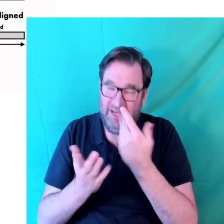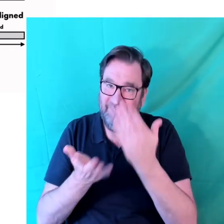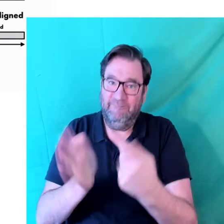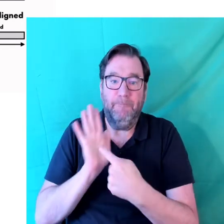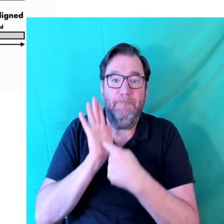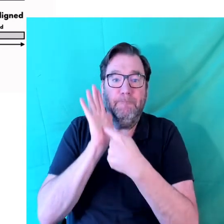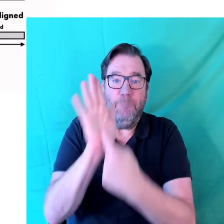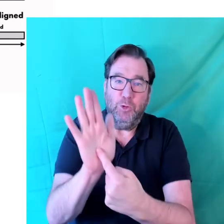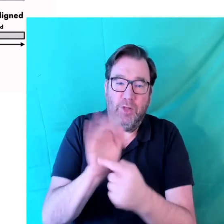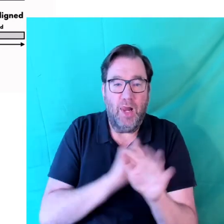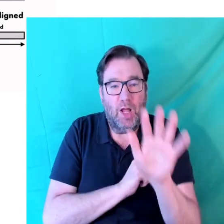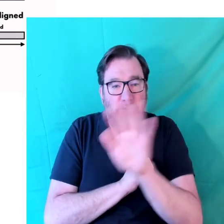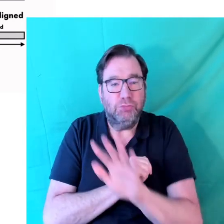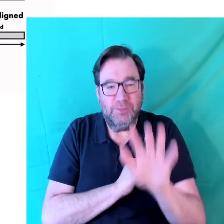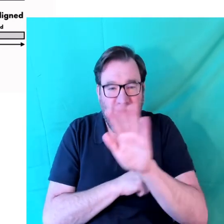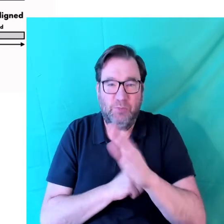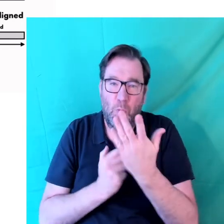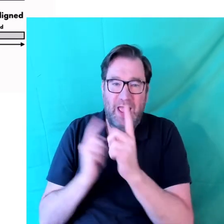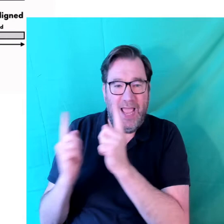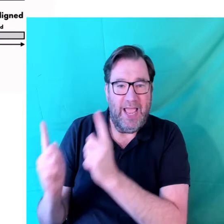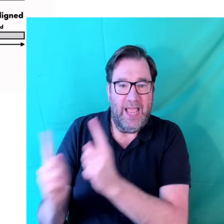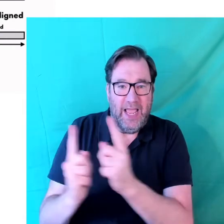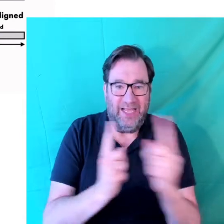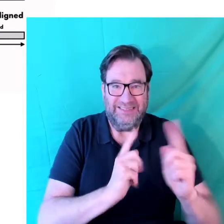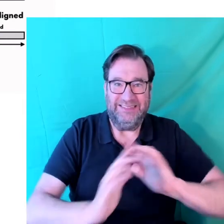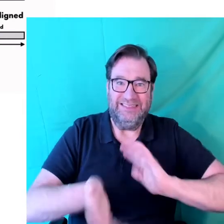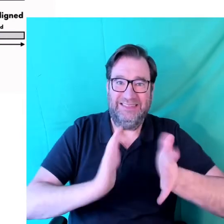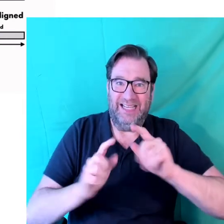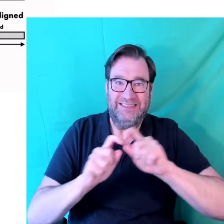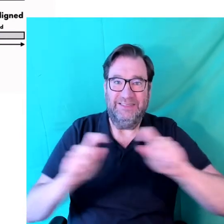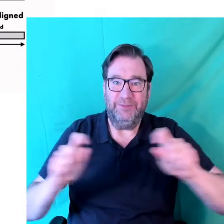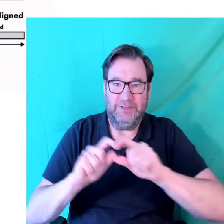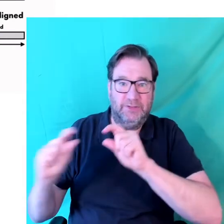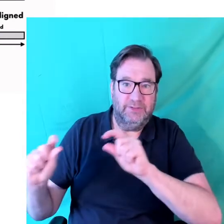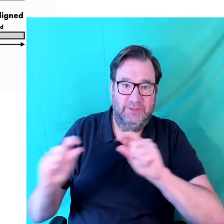in order to provide the model with an approximate prior location of the signing-aligned subtitles.